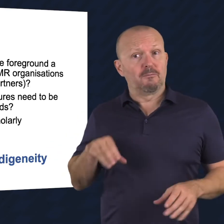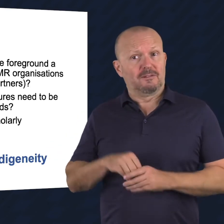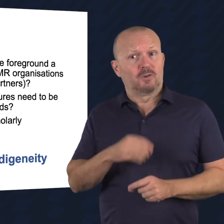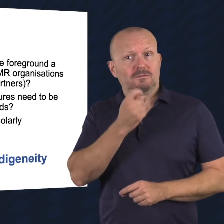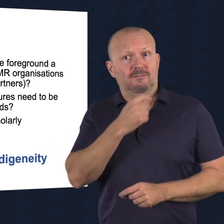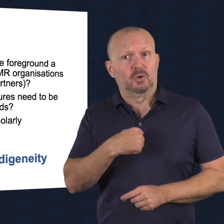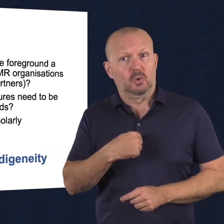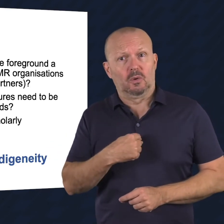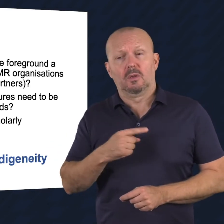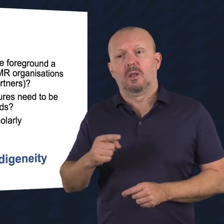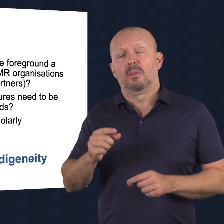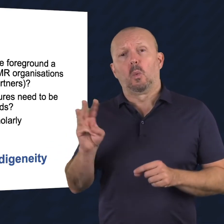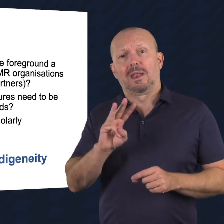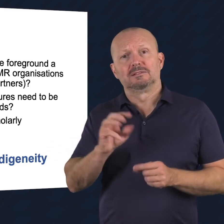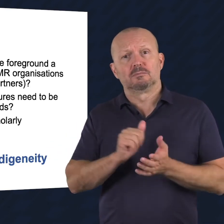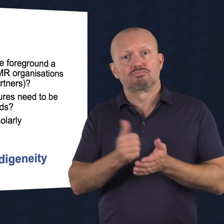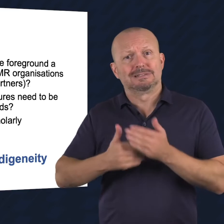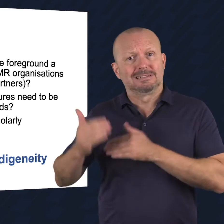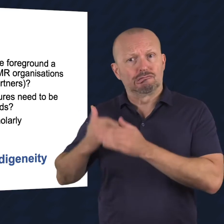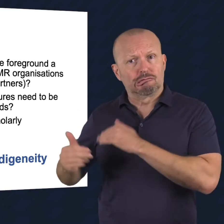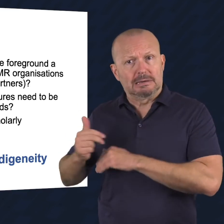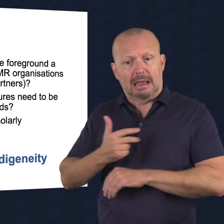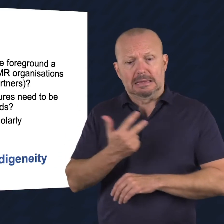I can claim several of these. The Wellington Print History Project